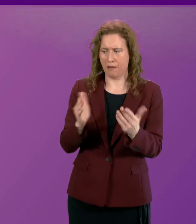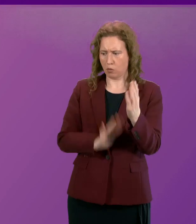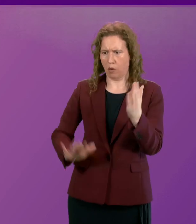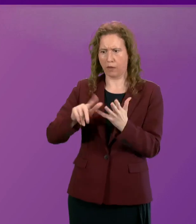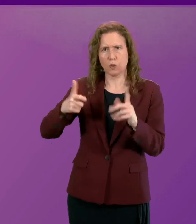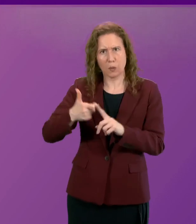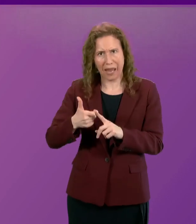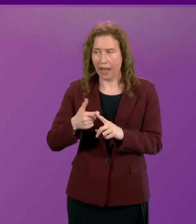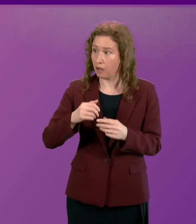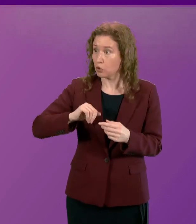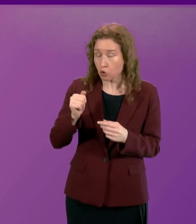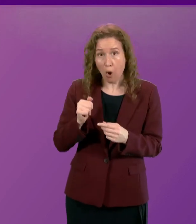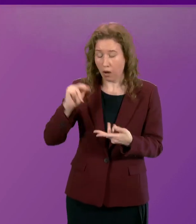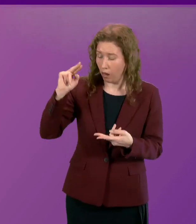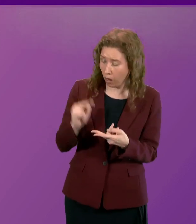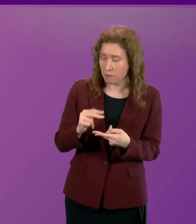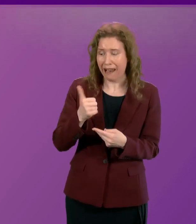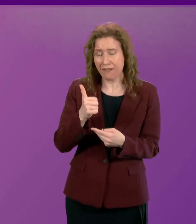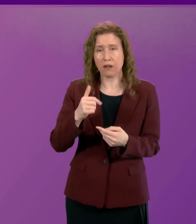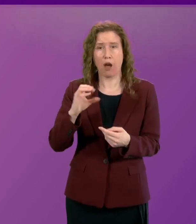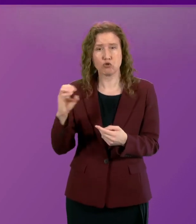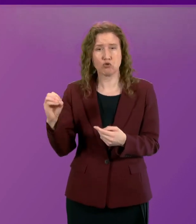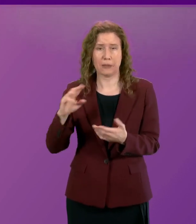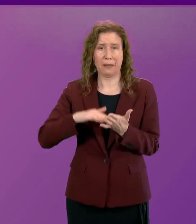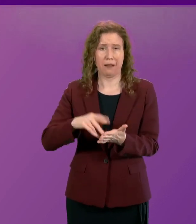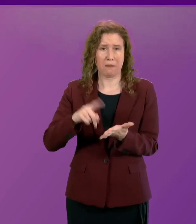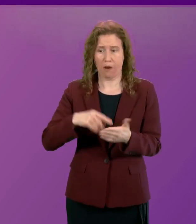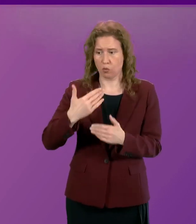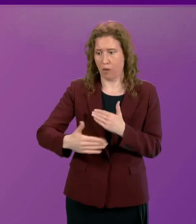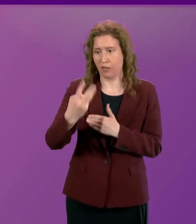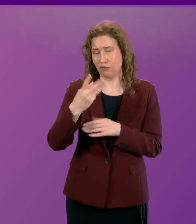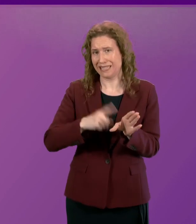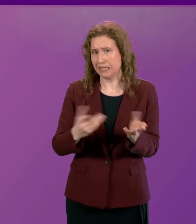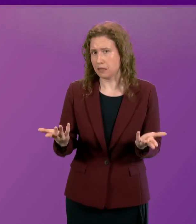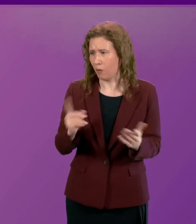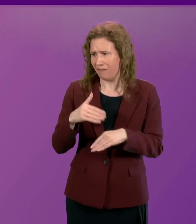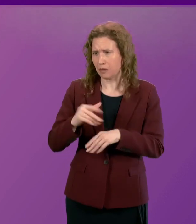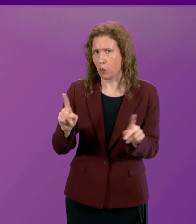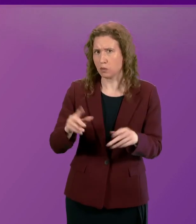with Scotland being short-changed by £1,100 million over that period?